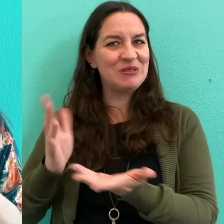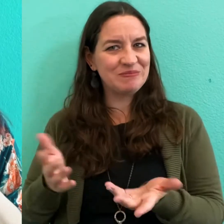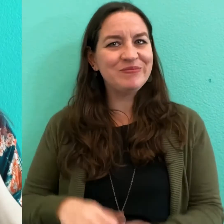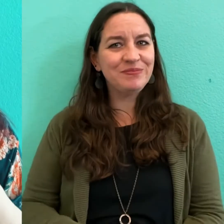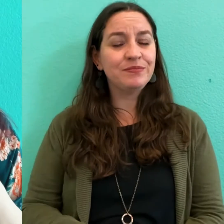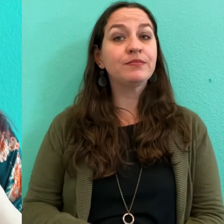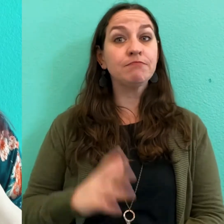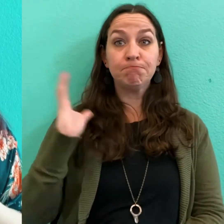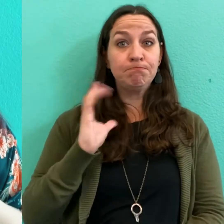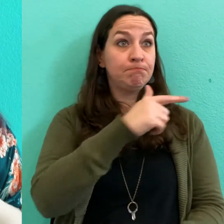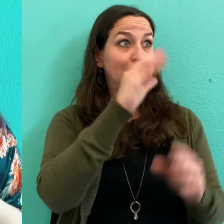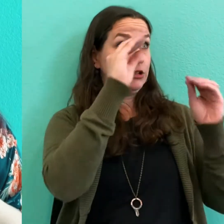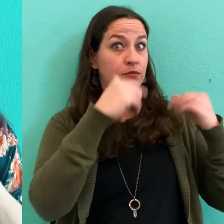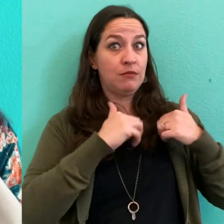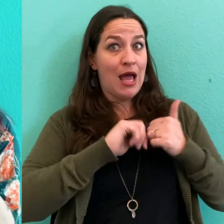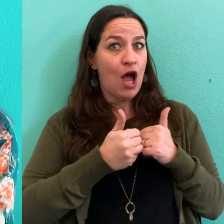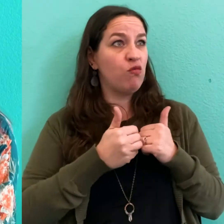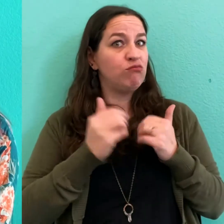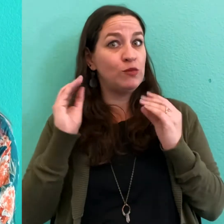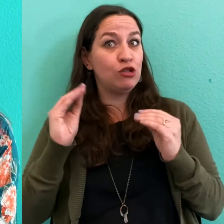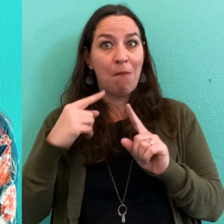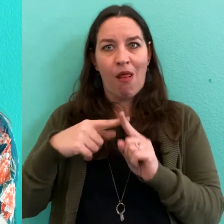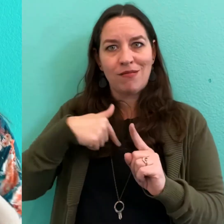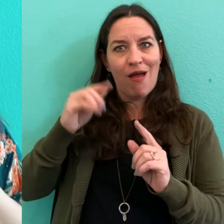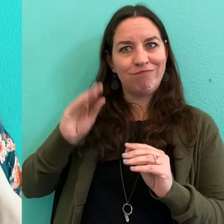we learn is that as an educator, when we ask a question, we wait.